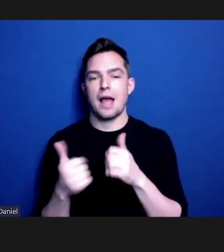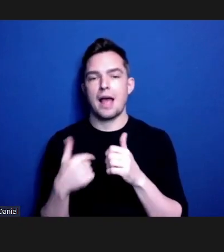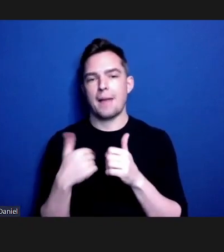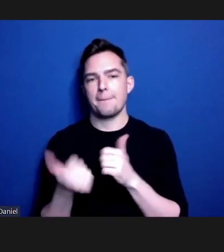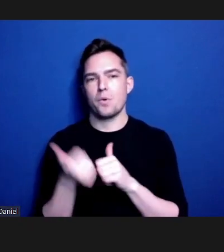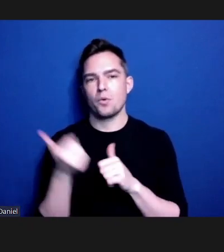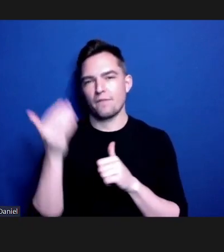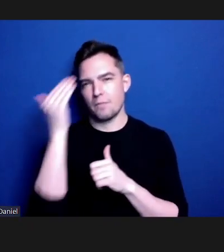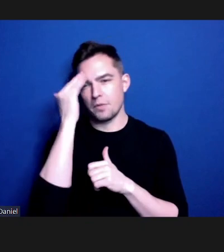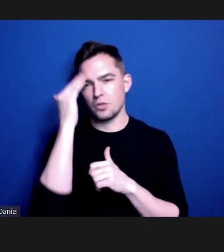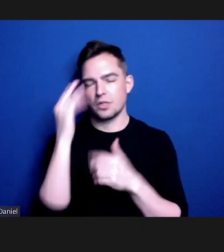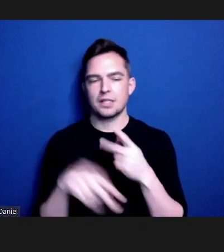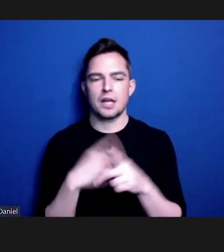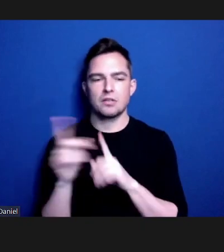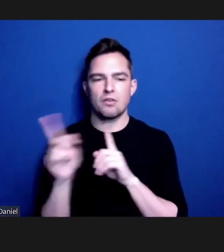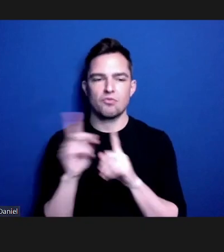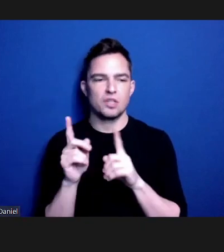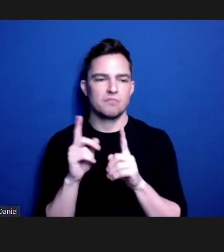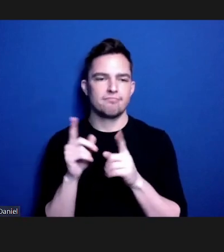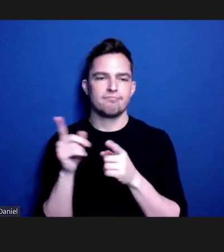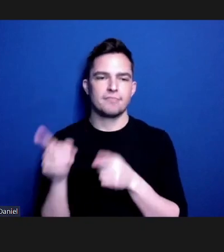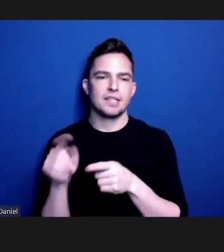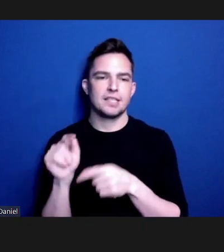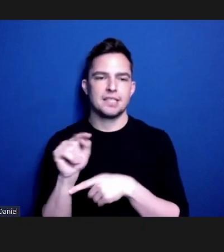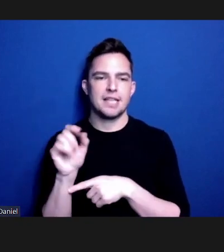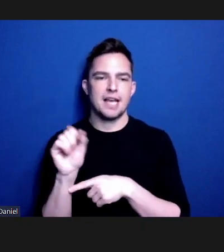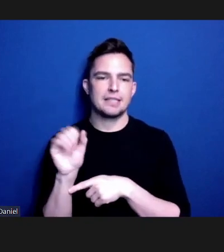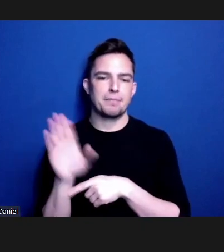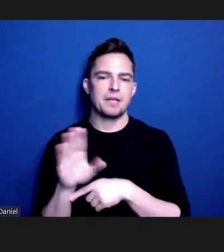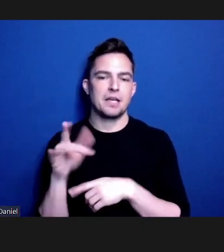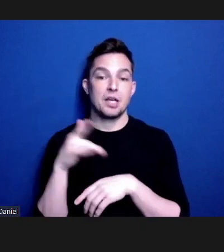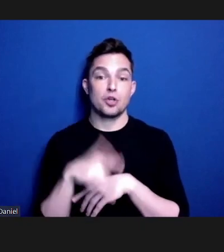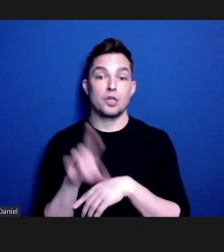of conversations that take place at the TDSB. In early December, there was a consultation